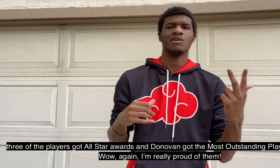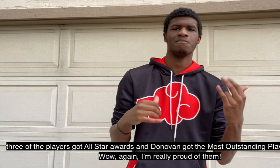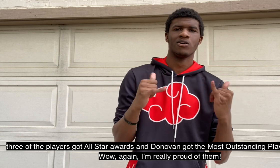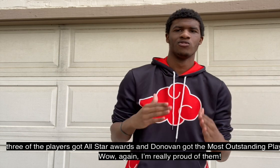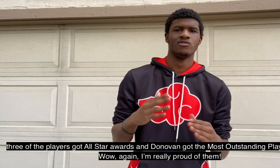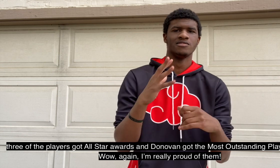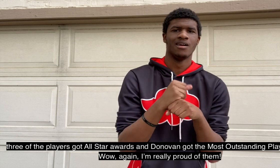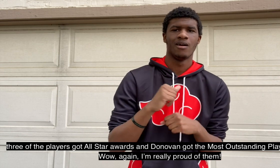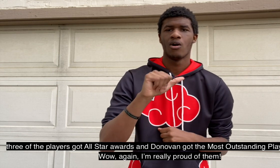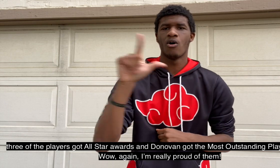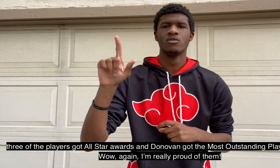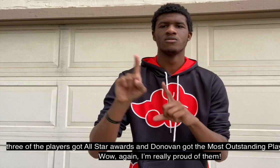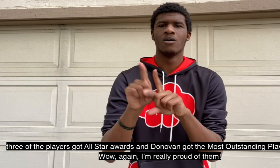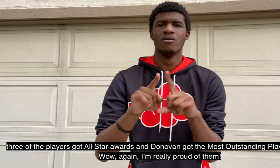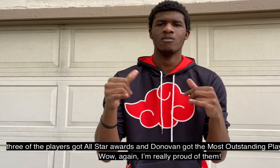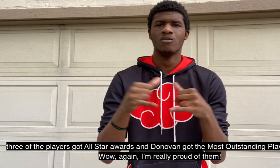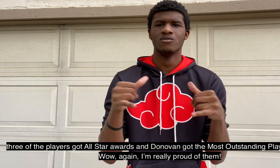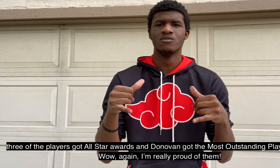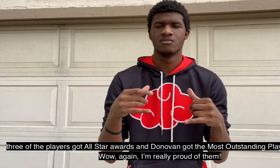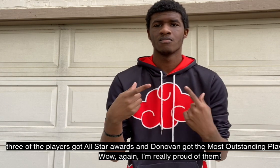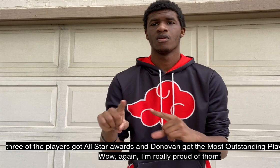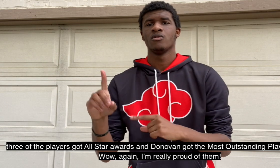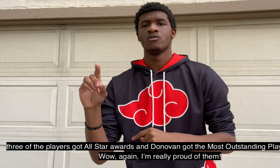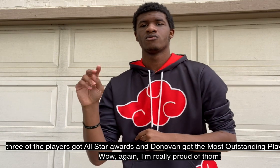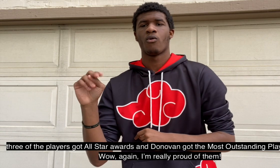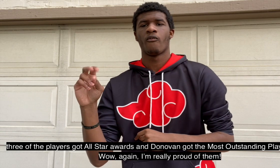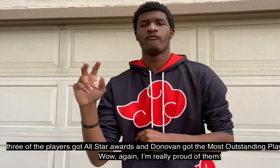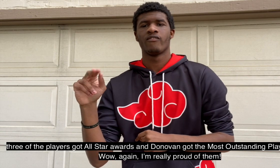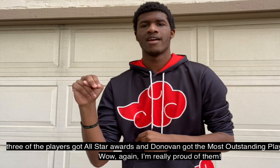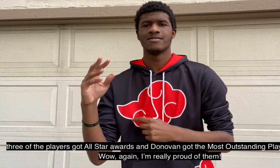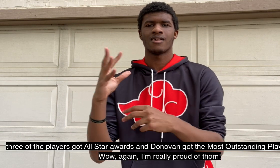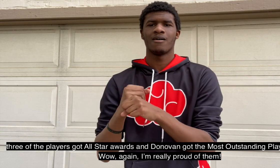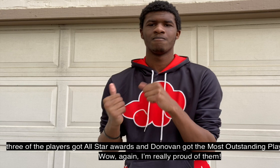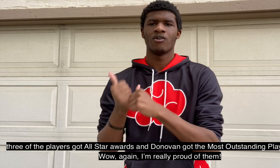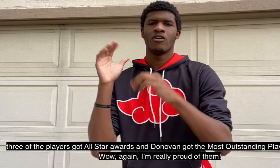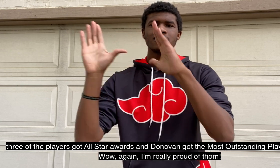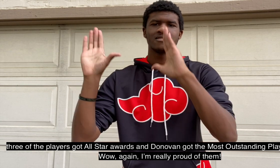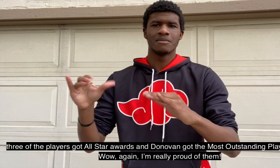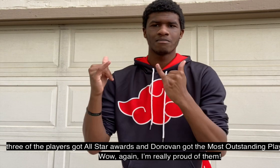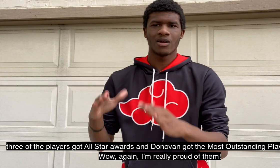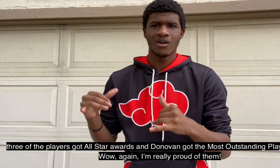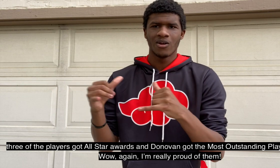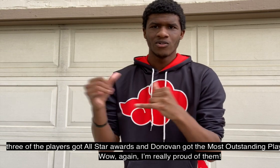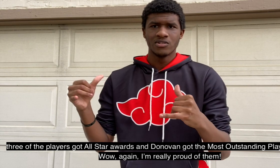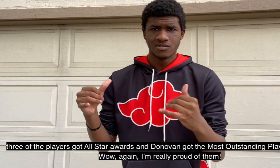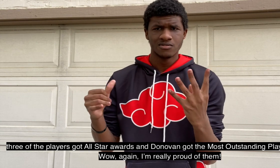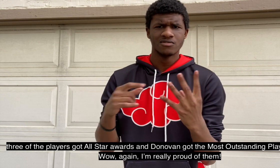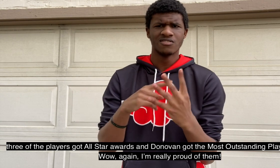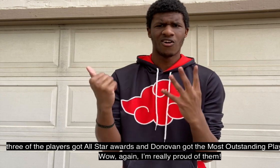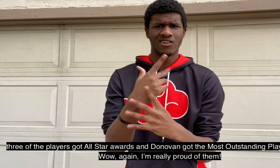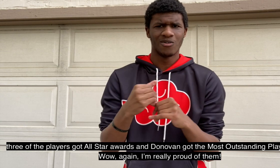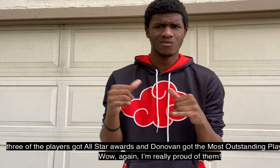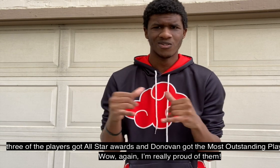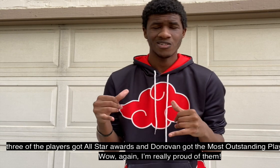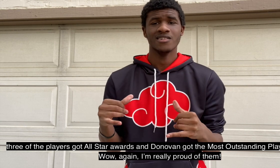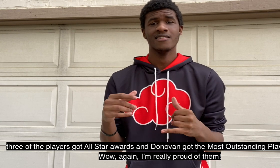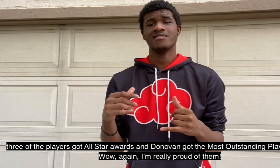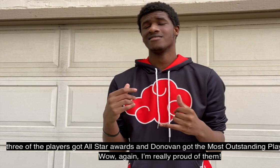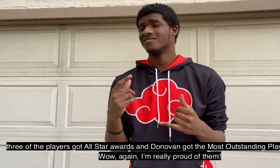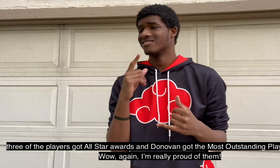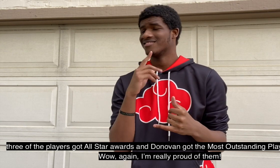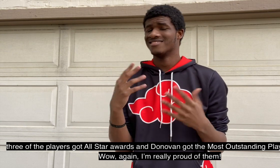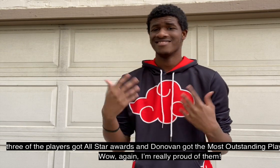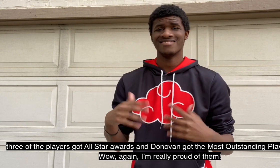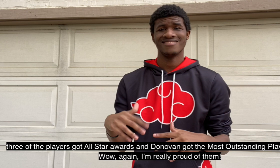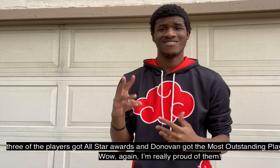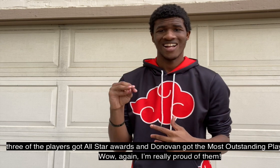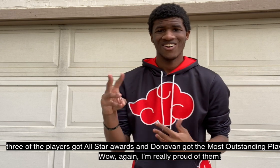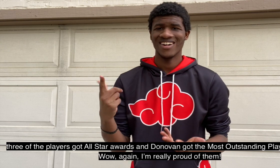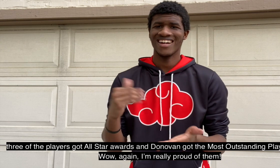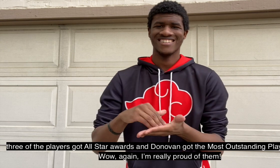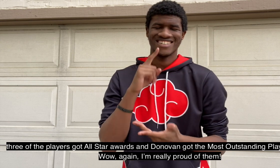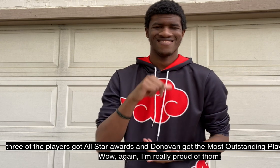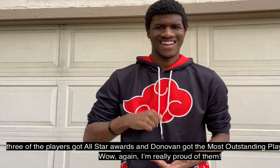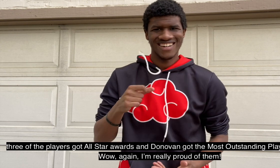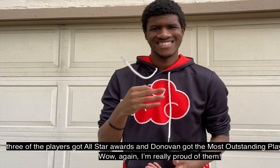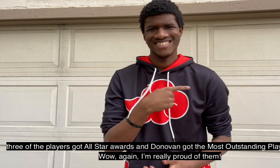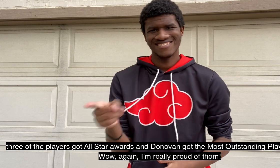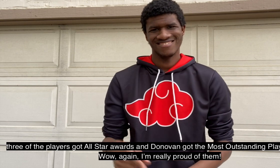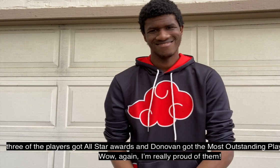three of the players got All Star awards and Donovan got the Most Outstanding Player award. Wow, again, I’m really proud of them!